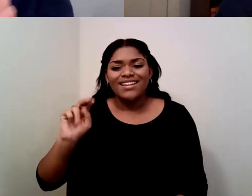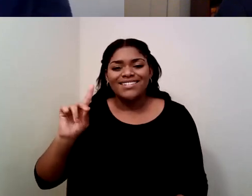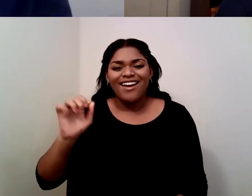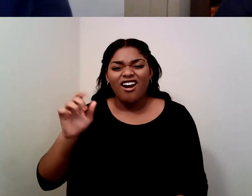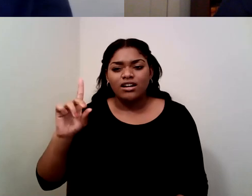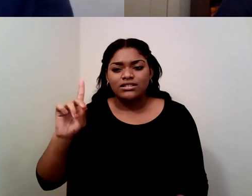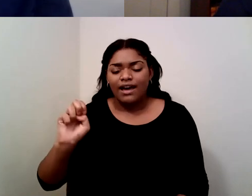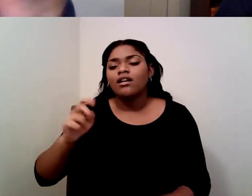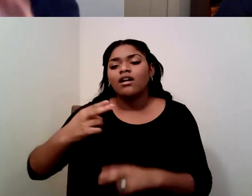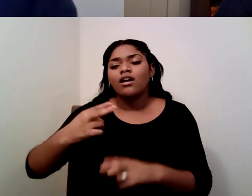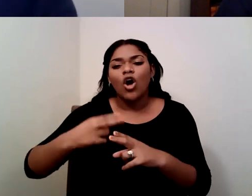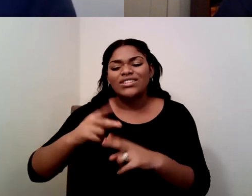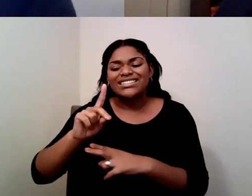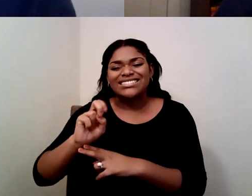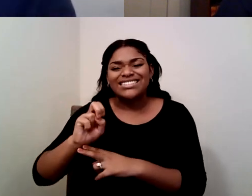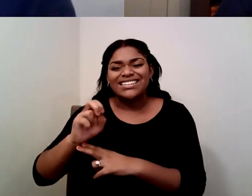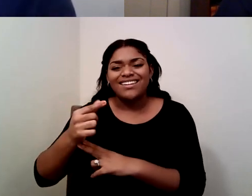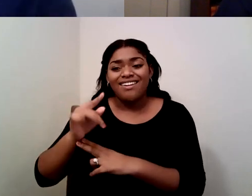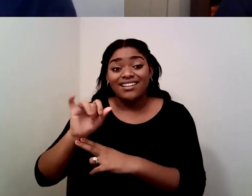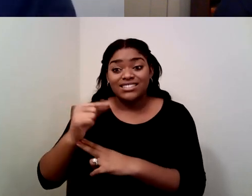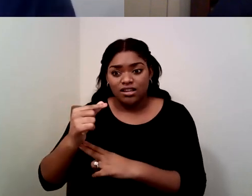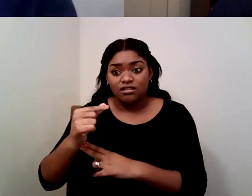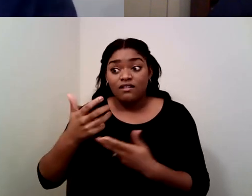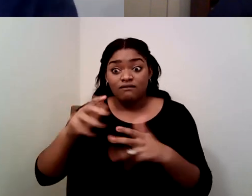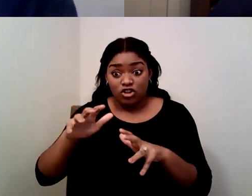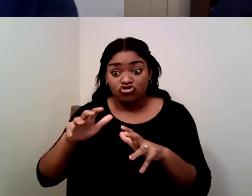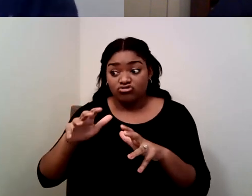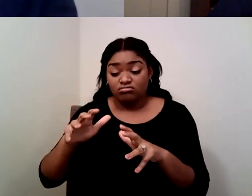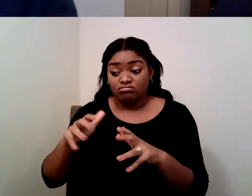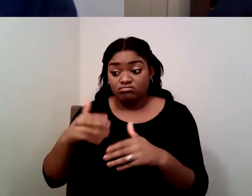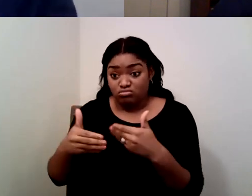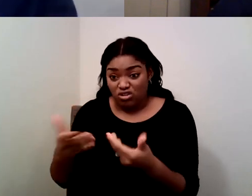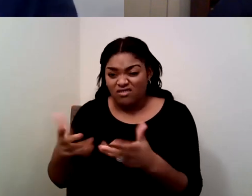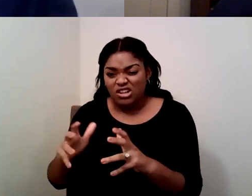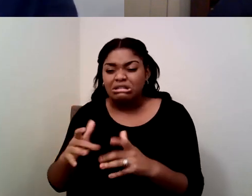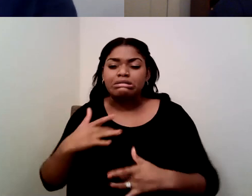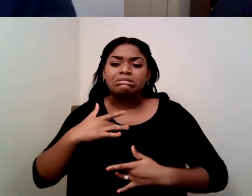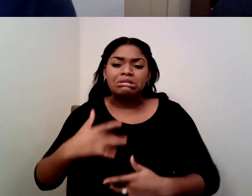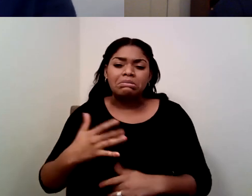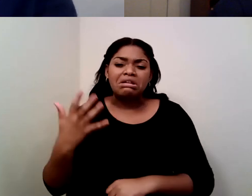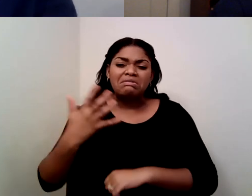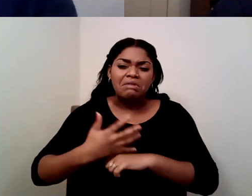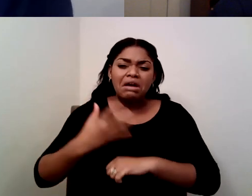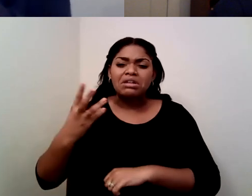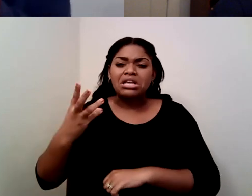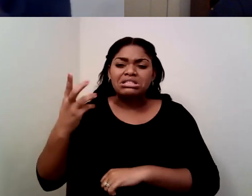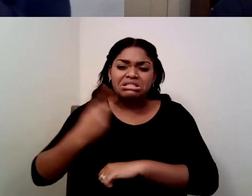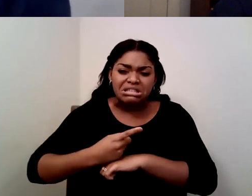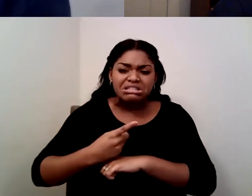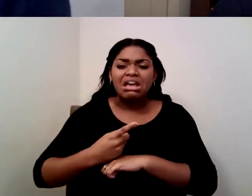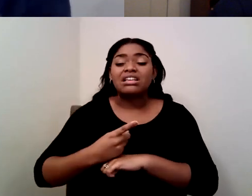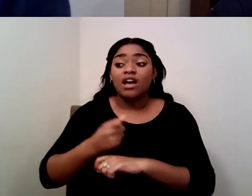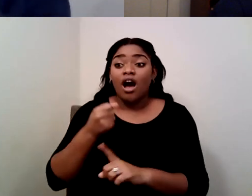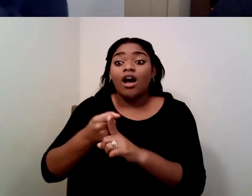as soon as it gives off enough which is usually five days or six days, then it hits its peak.